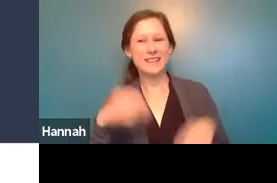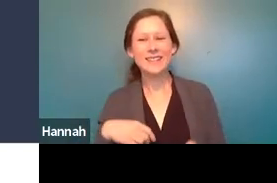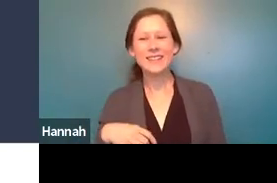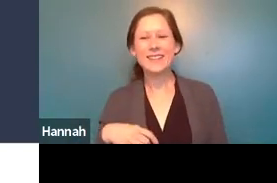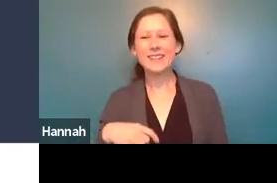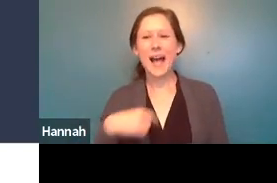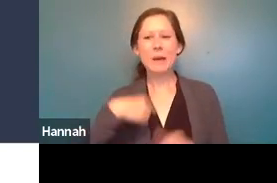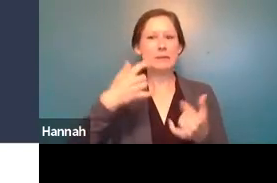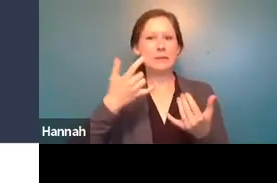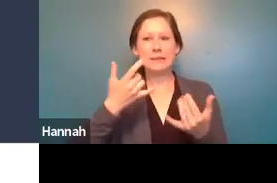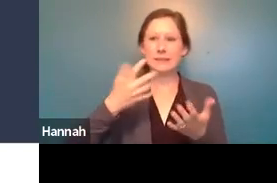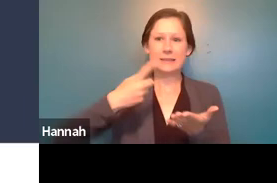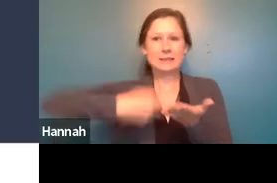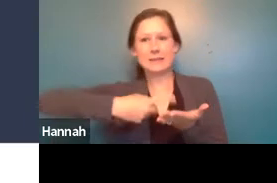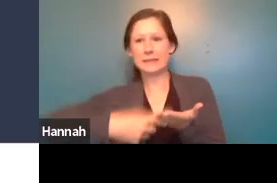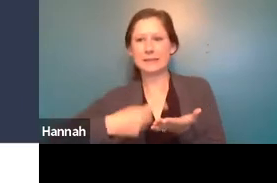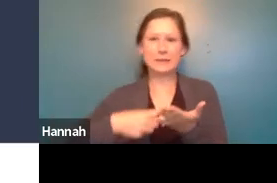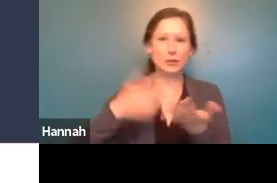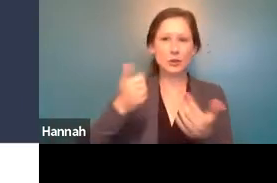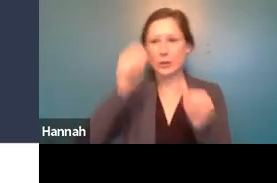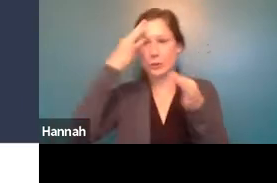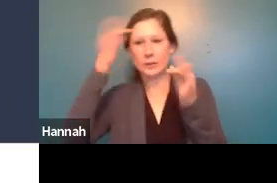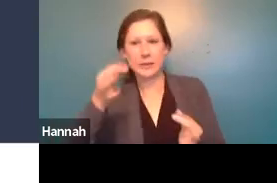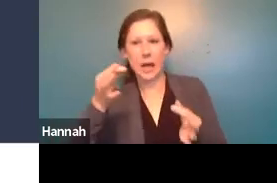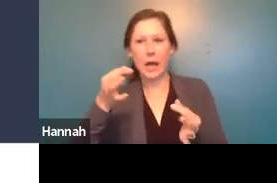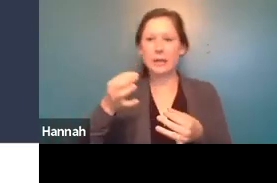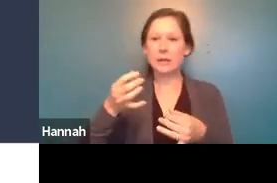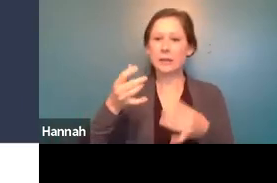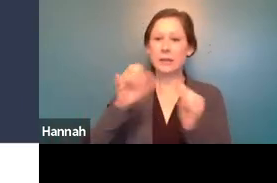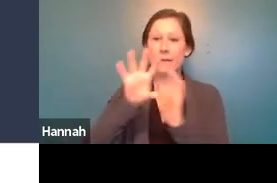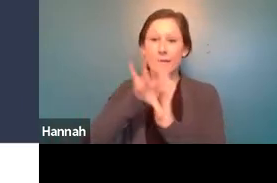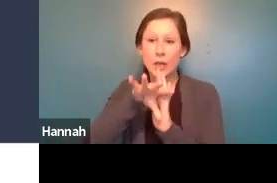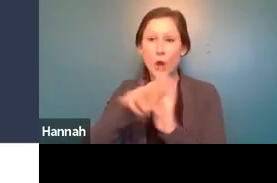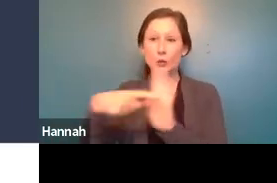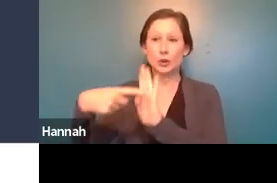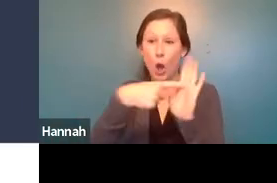I was just debating on whether I should just do a still image of me when I had my hairline and my beard had better days,